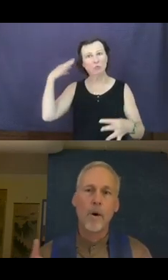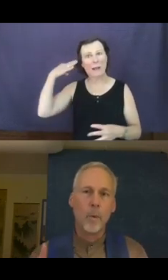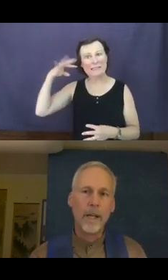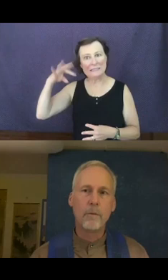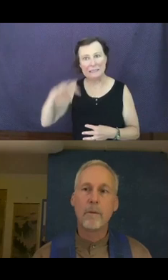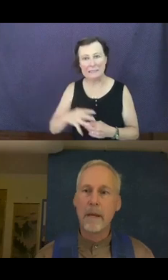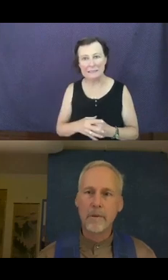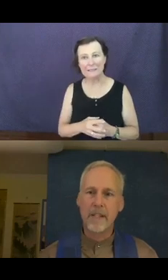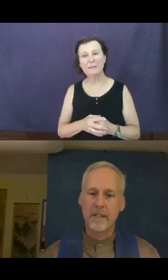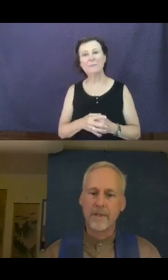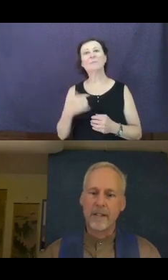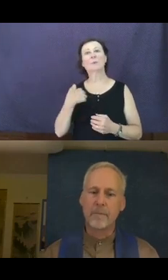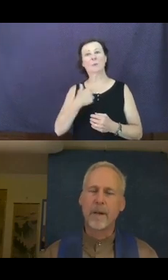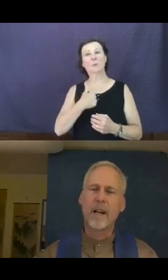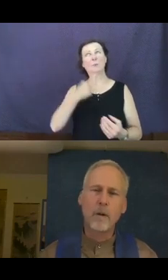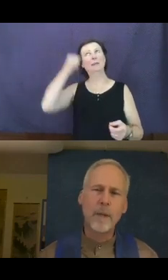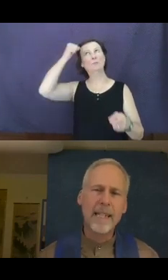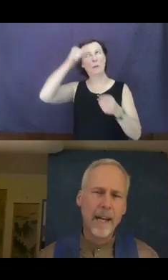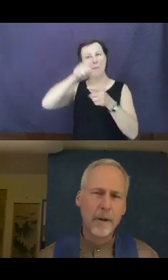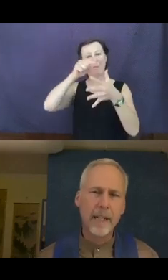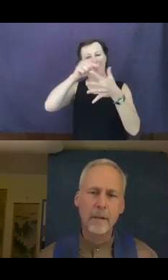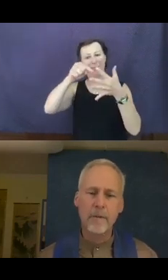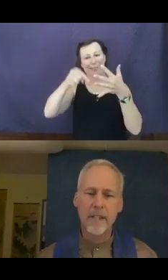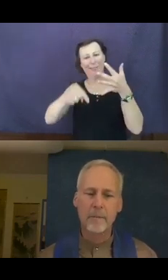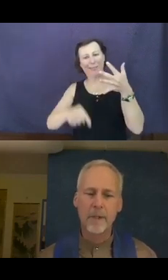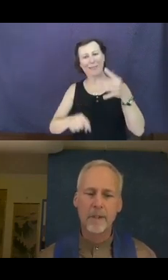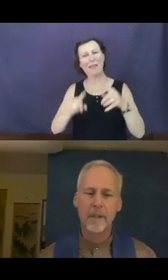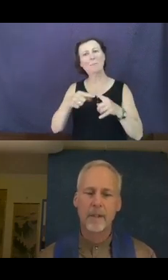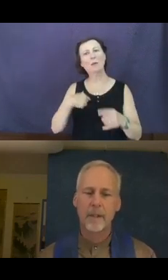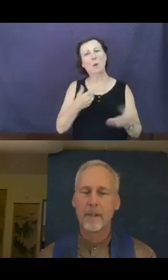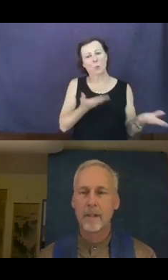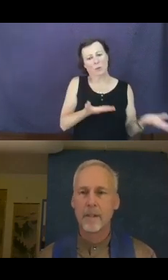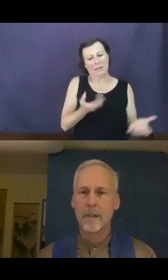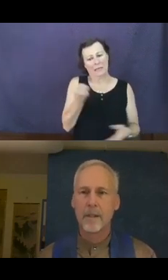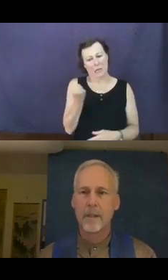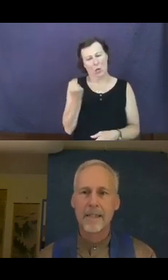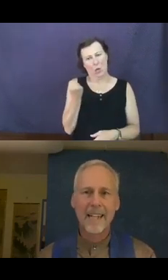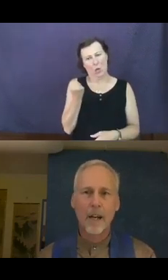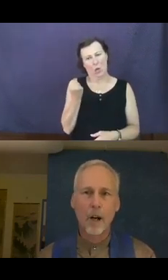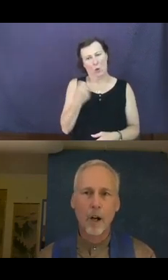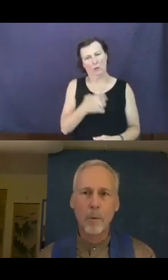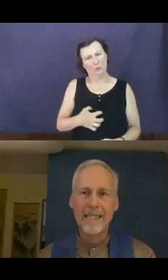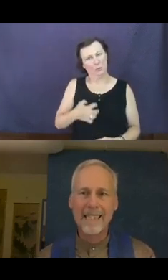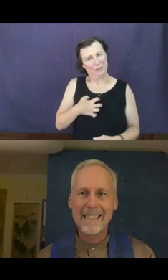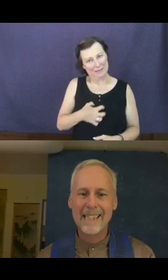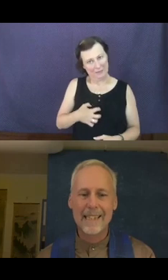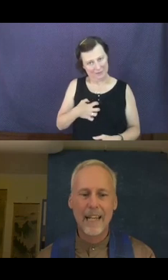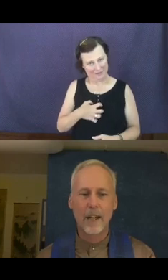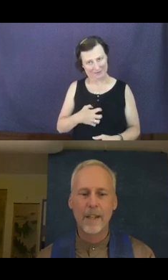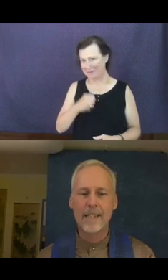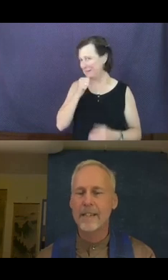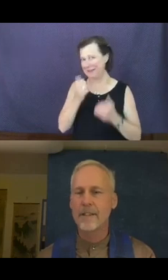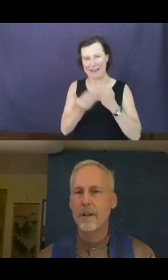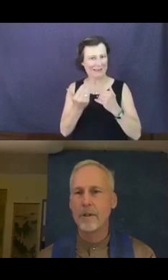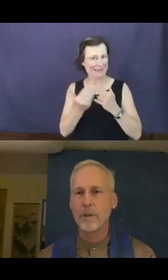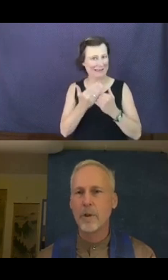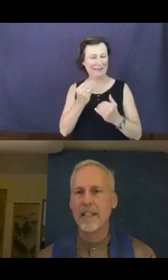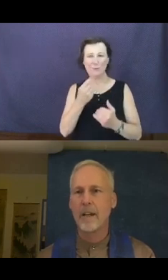We remember these events but are we carrying resentment? It's not always easy to tell. These things don't usually come